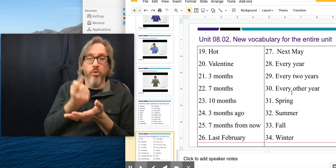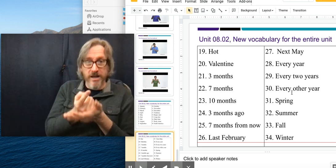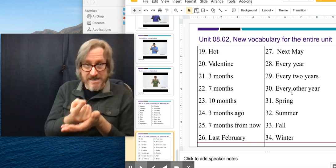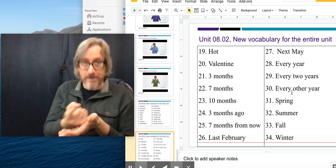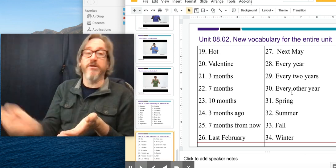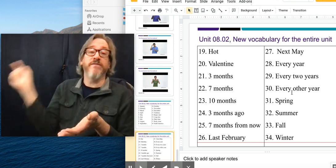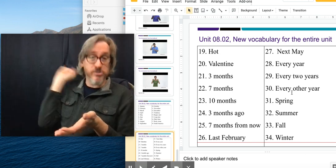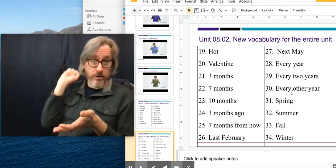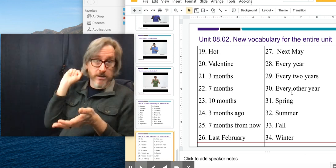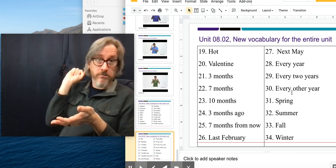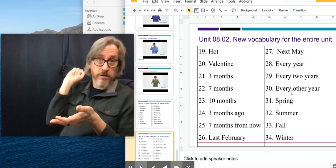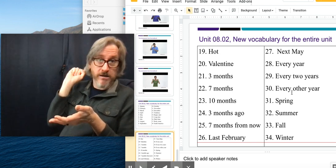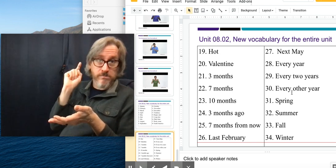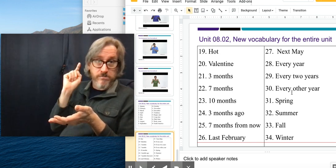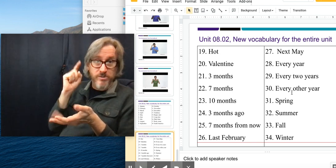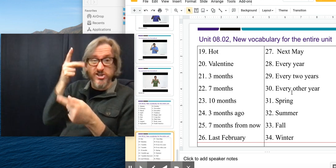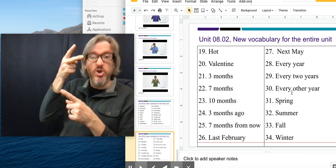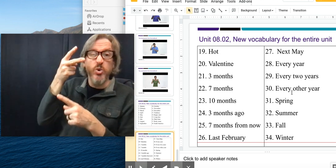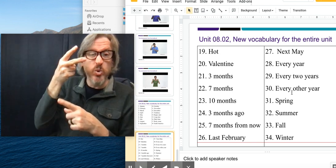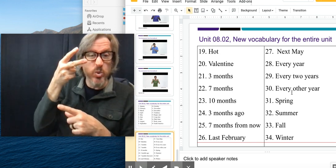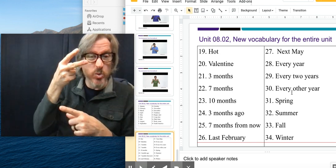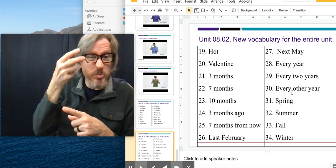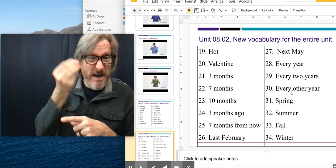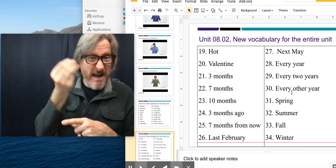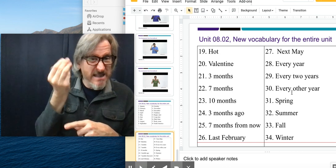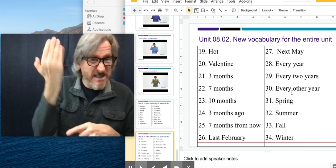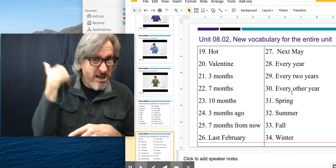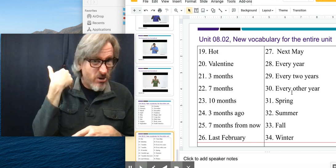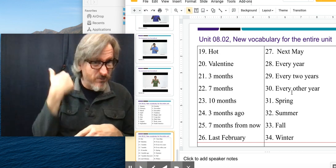is the previous week so it's two Mondays ago